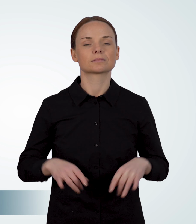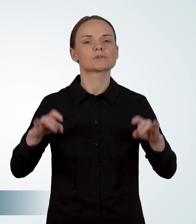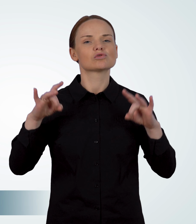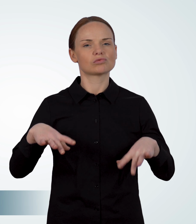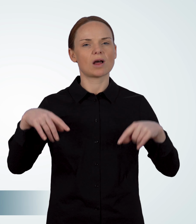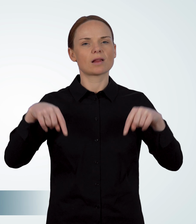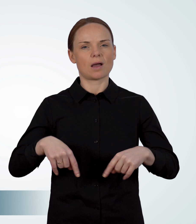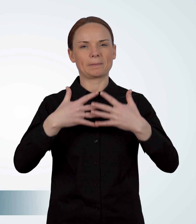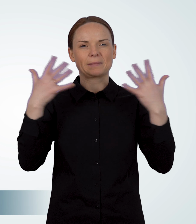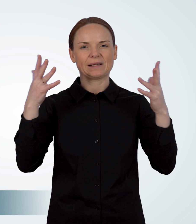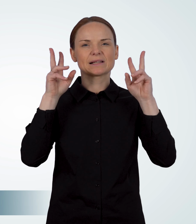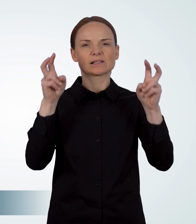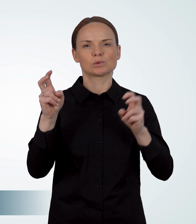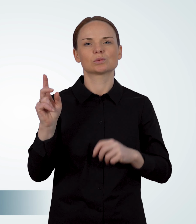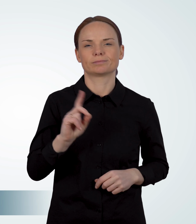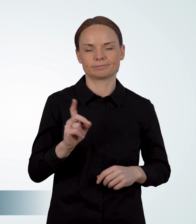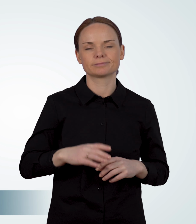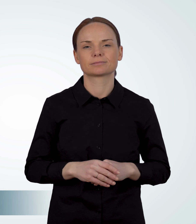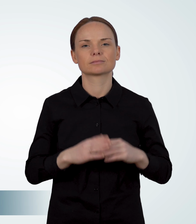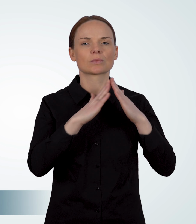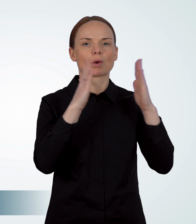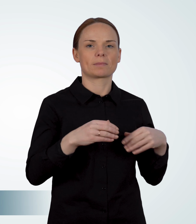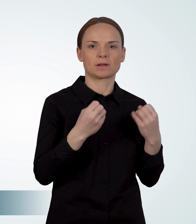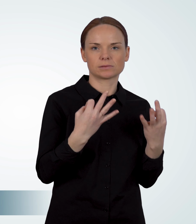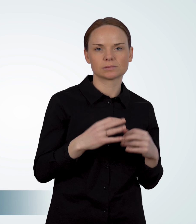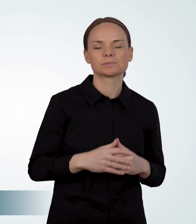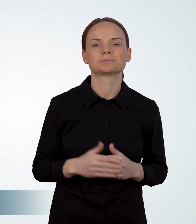Homelessness is a major issue in Australia.